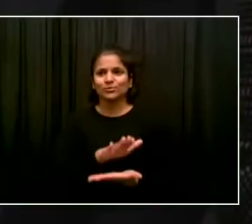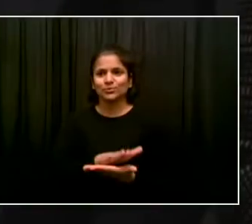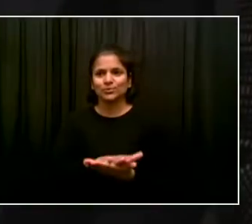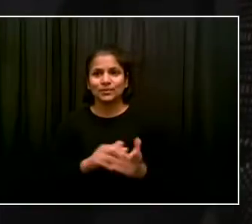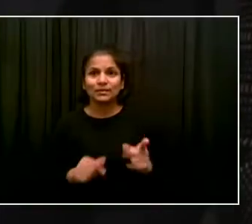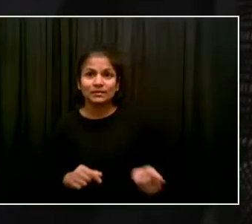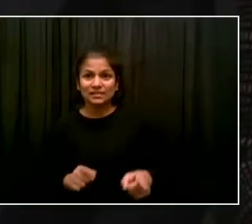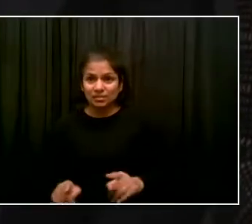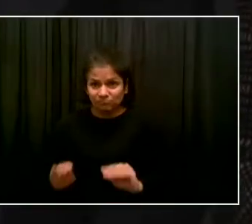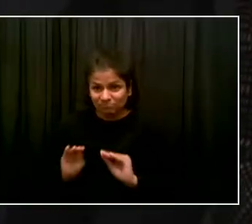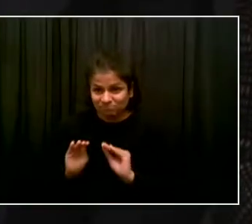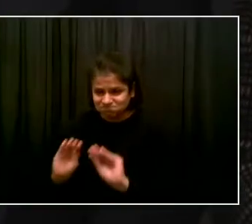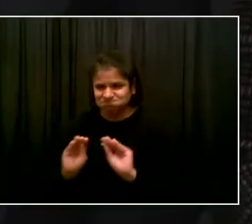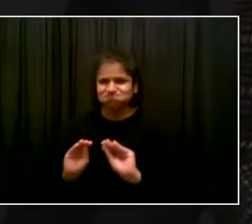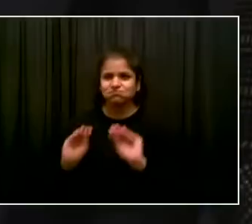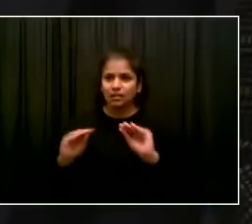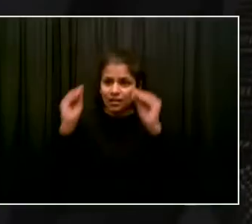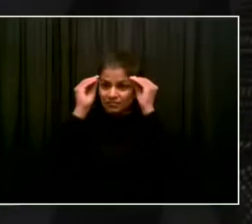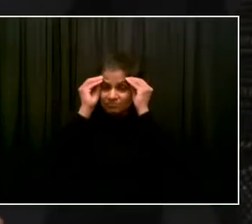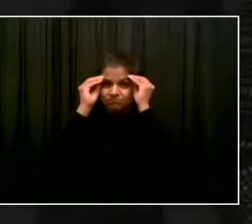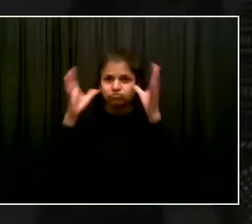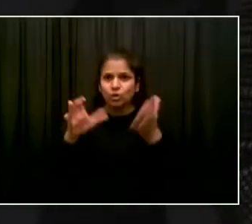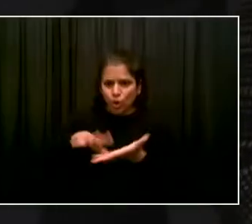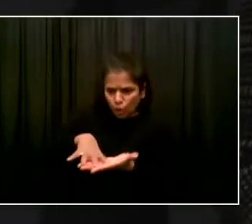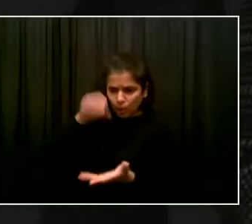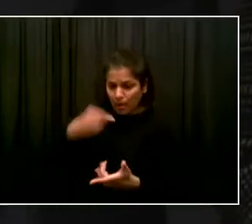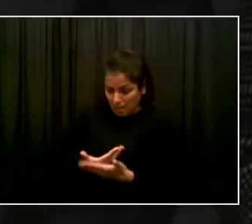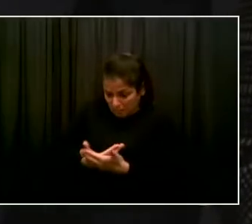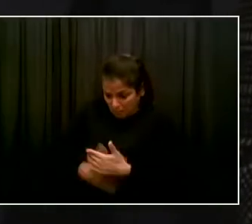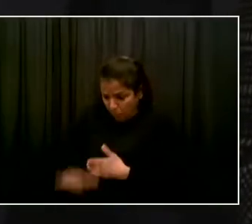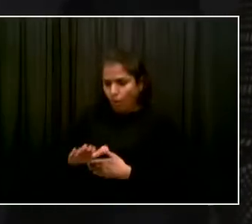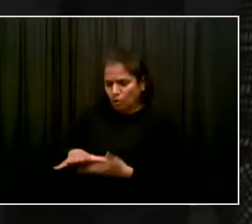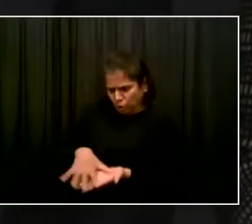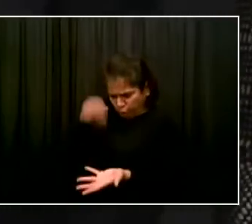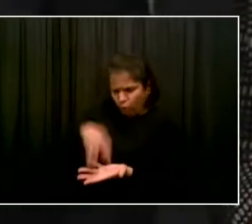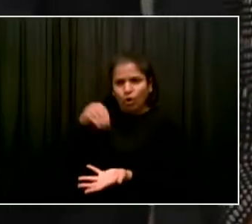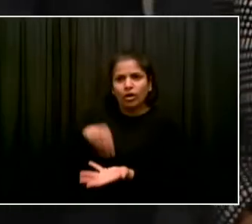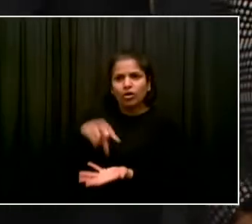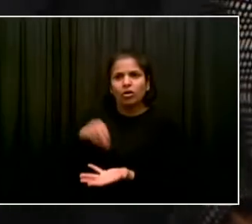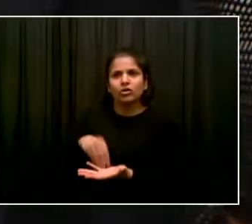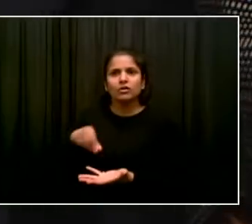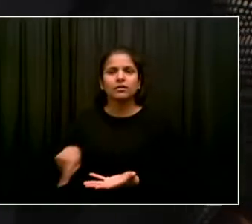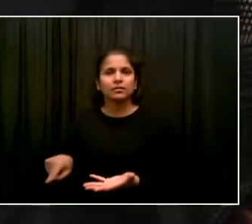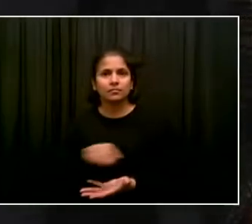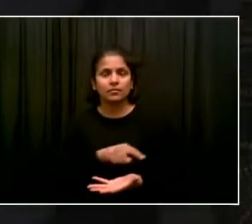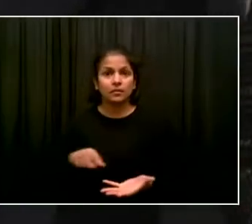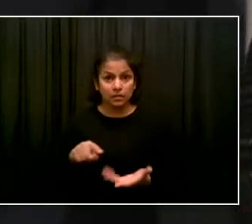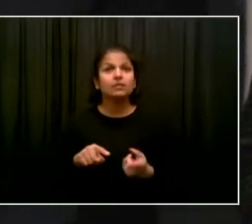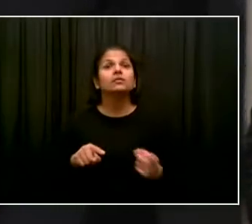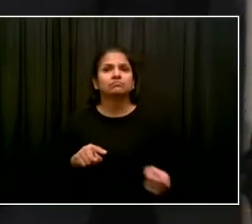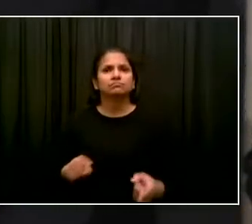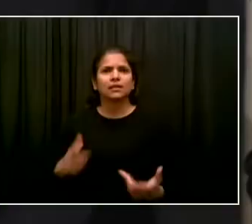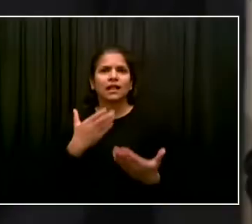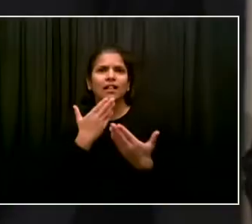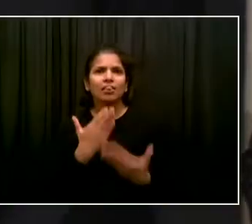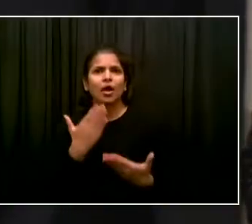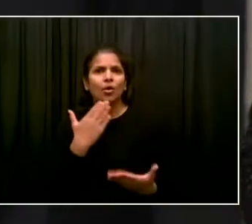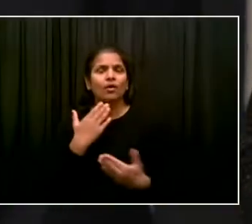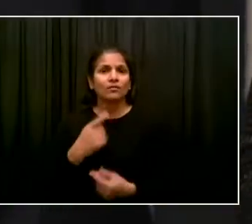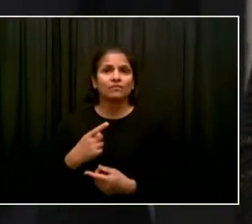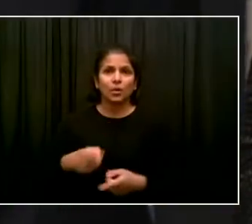BIRTH, LET ME